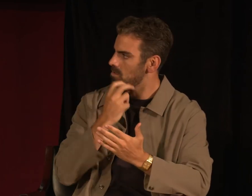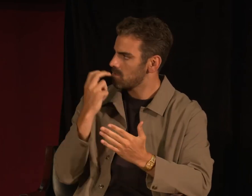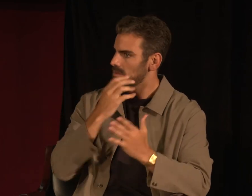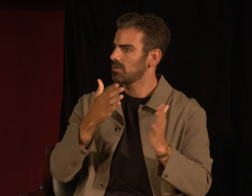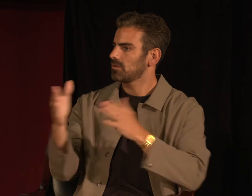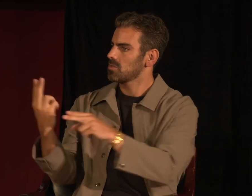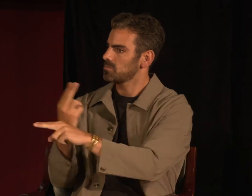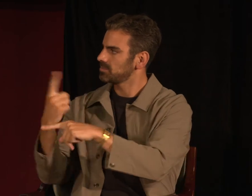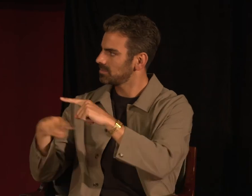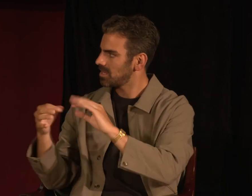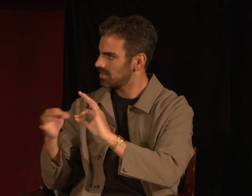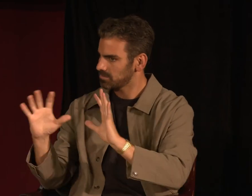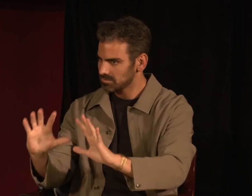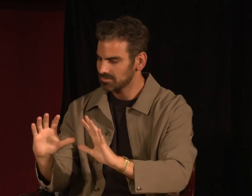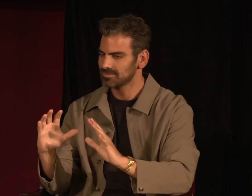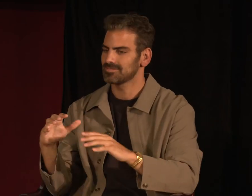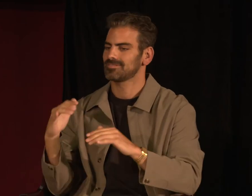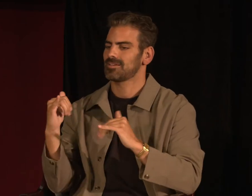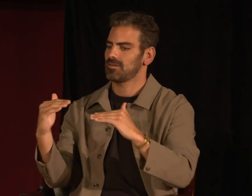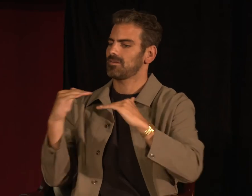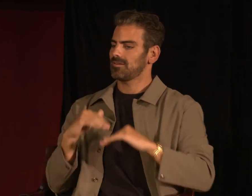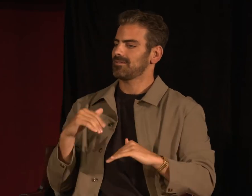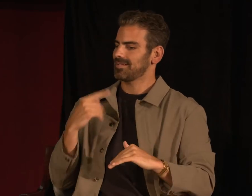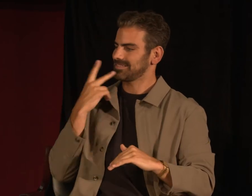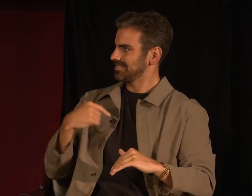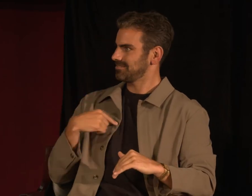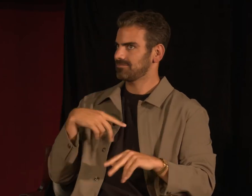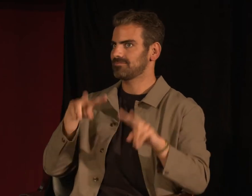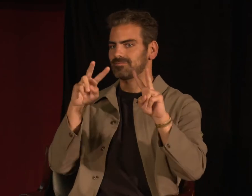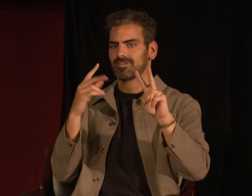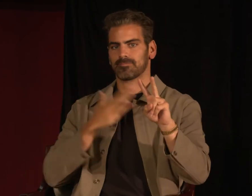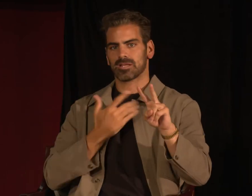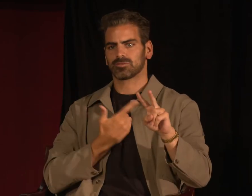they finally put an end to oralism and really supported using sign language in the classroom.